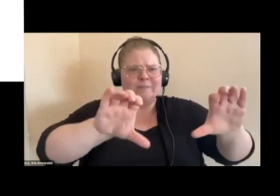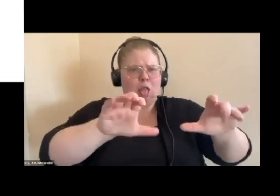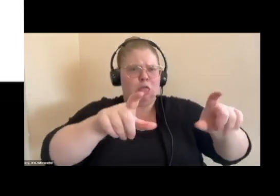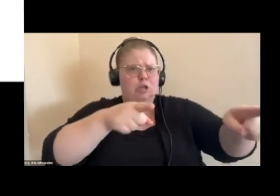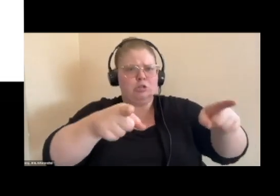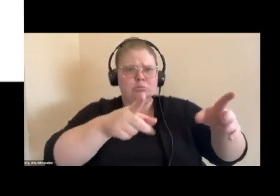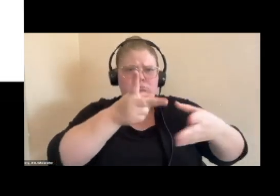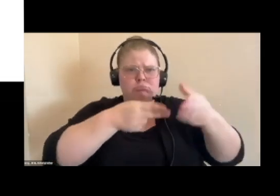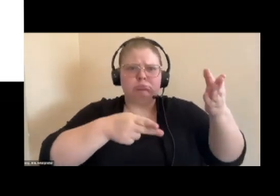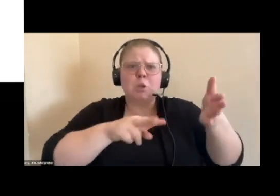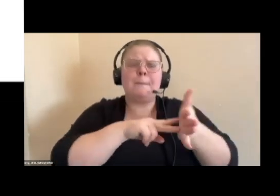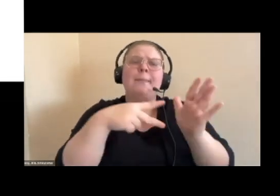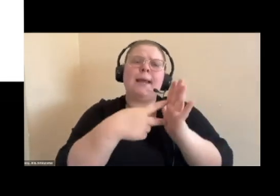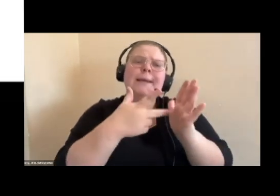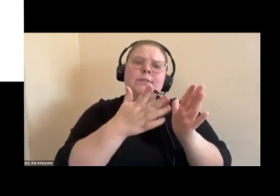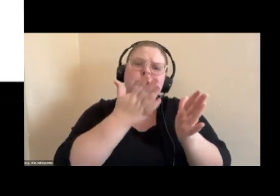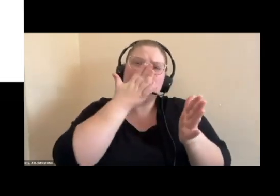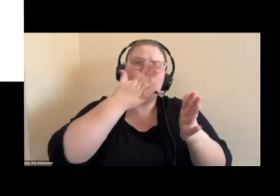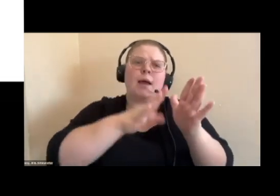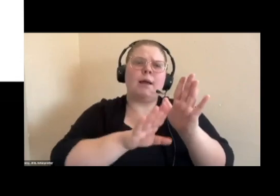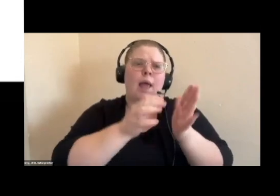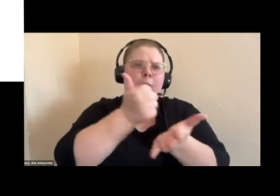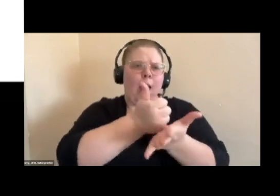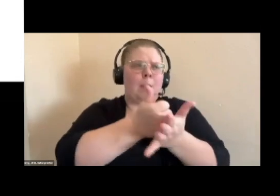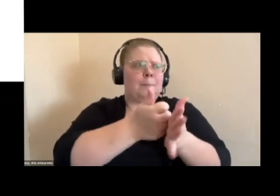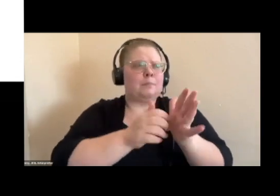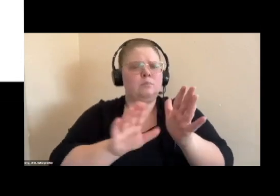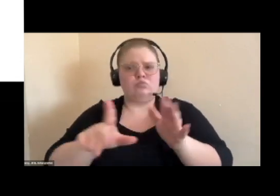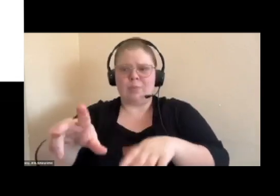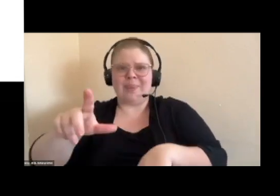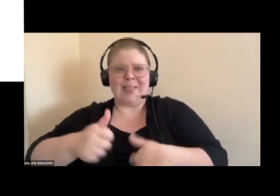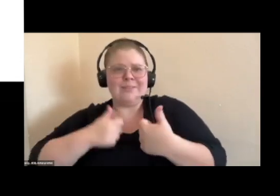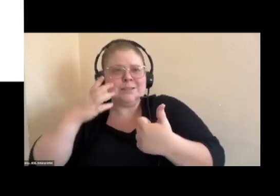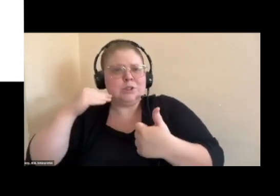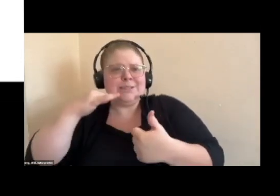some rapport with the lived experience experts that we were hiring.